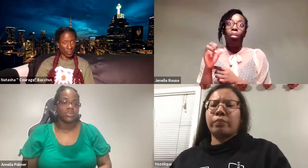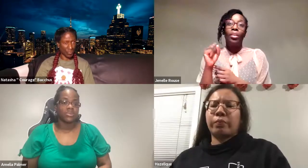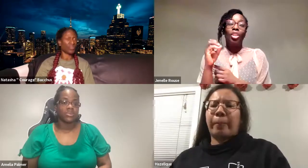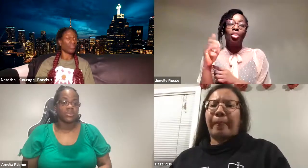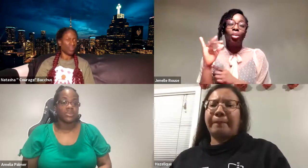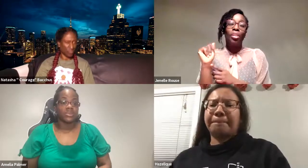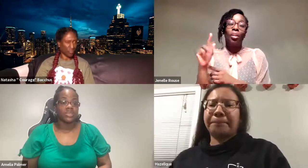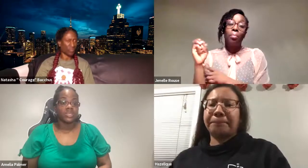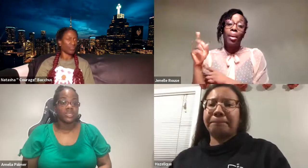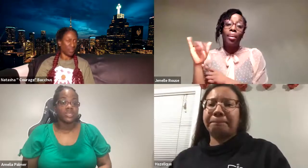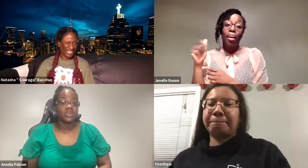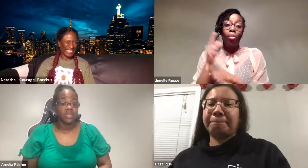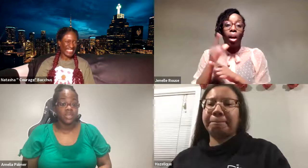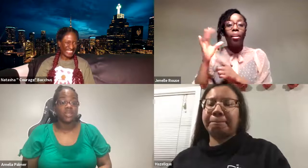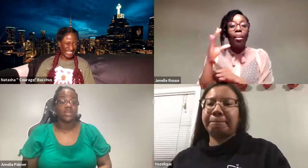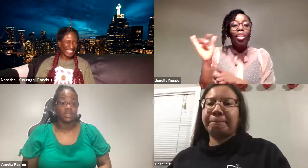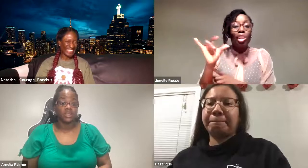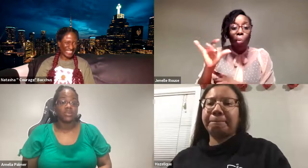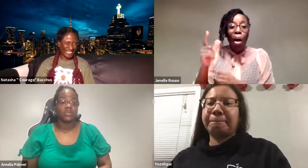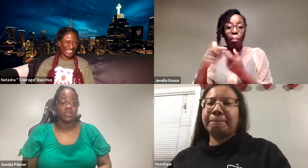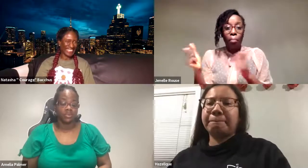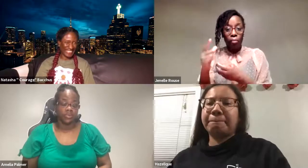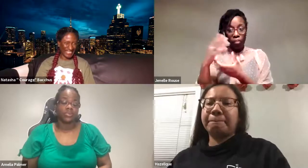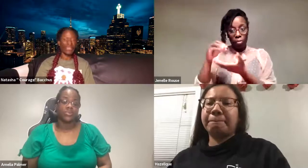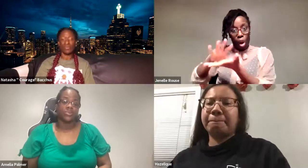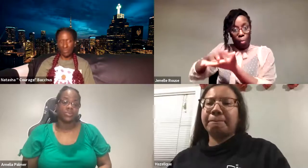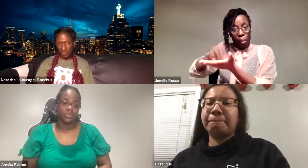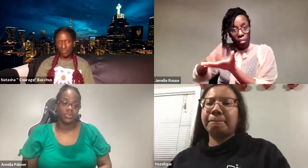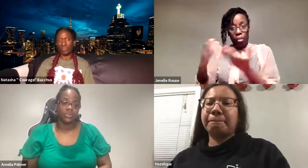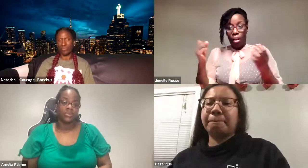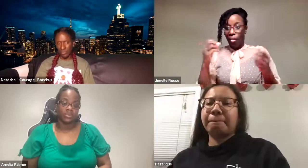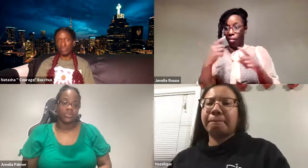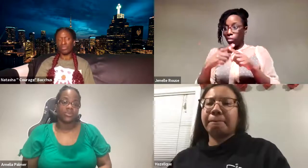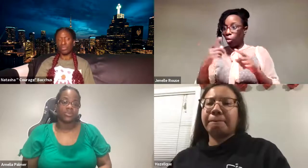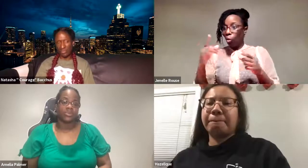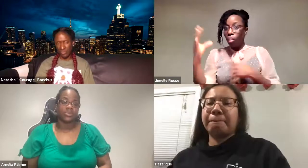language we create records of our language through videoing ourselves and that's how we